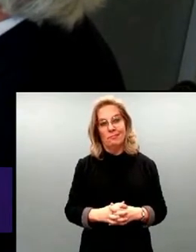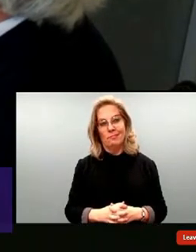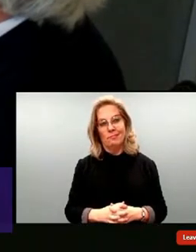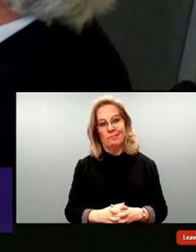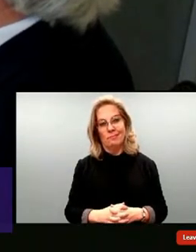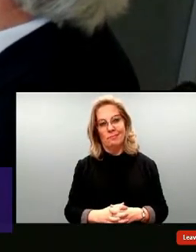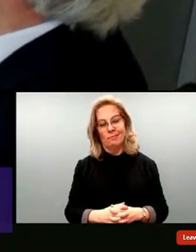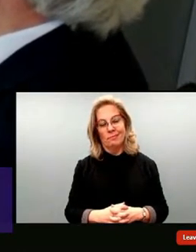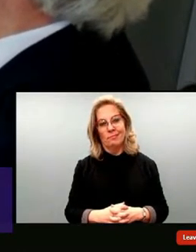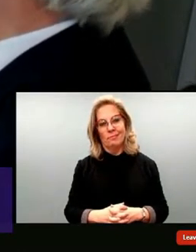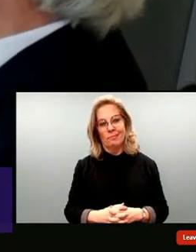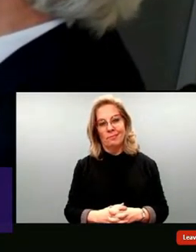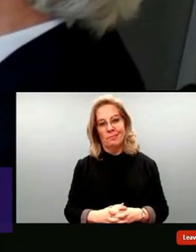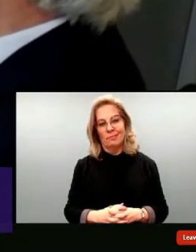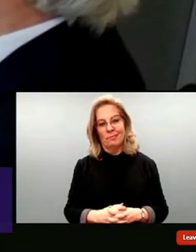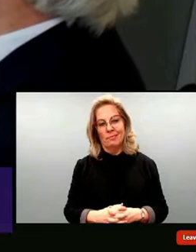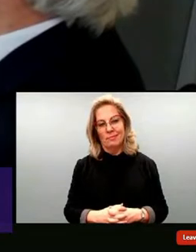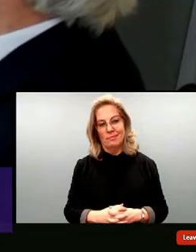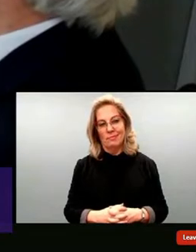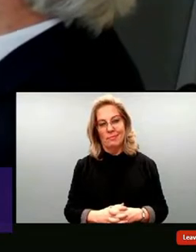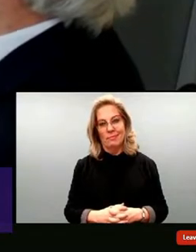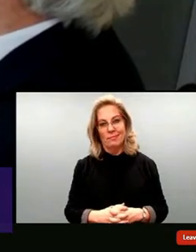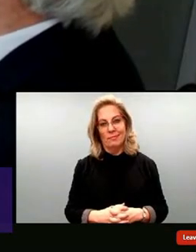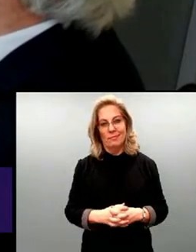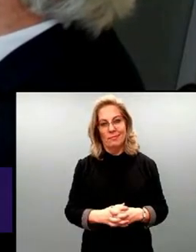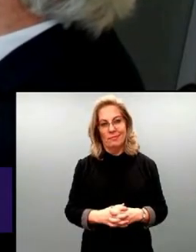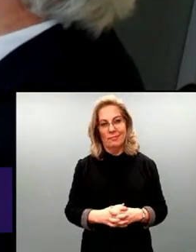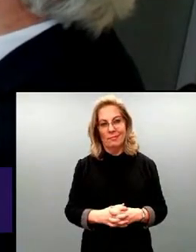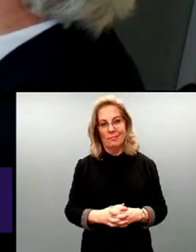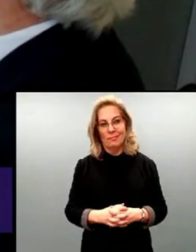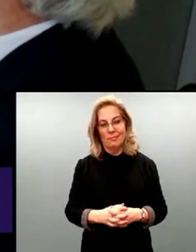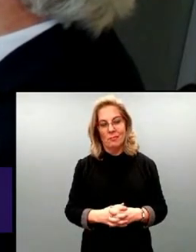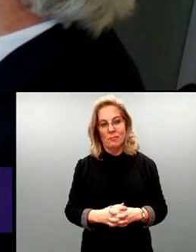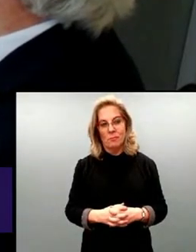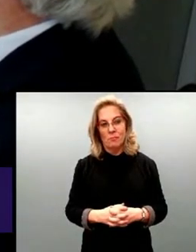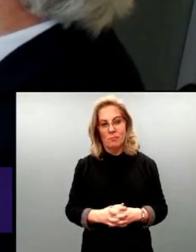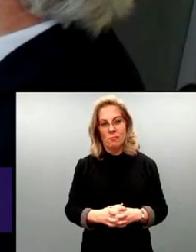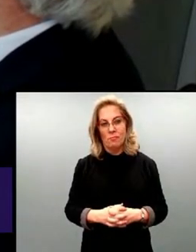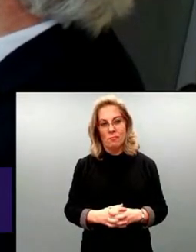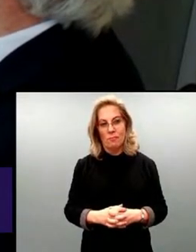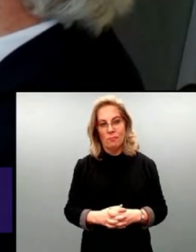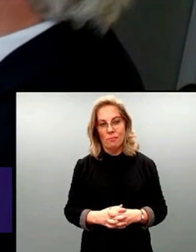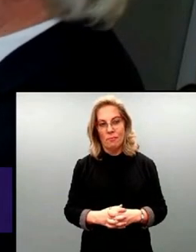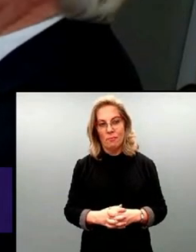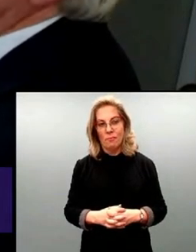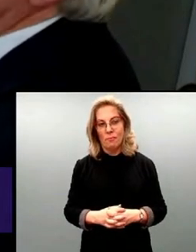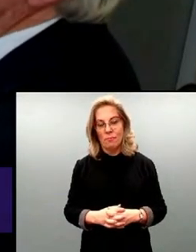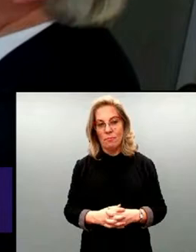Wow. It's extremely difficult. It's a hard concept to unpack for someone, and if the person has never had any exposure